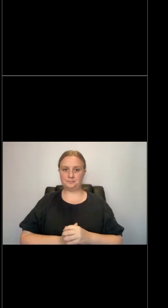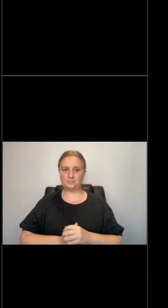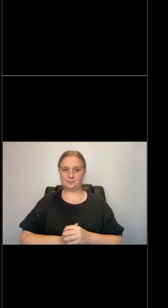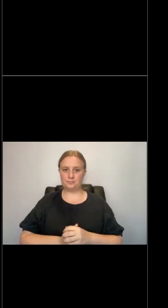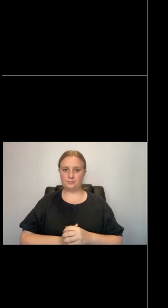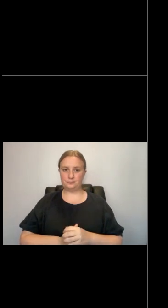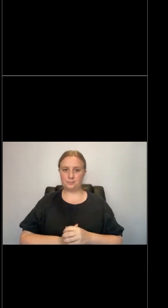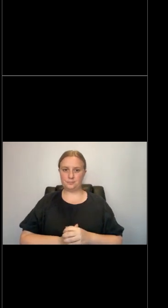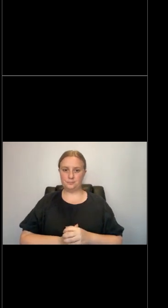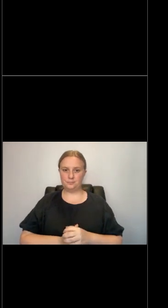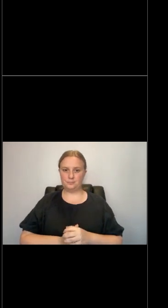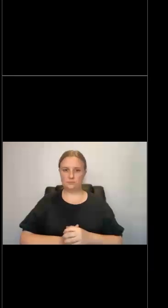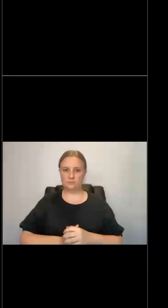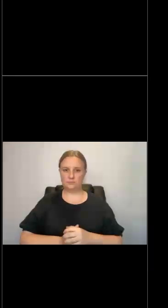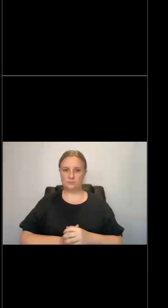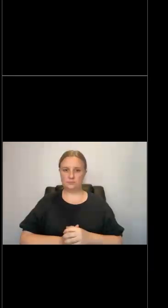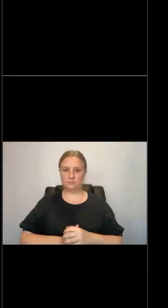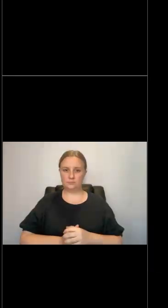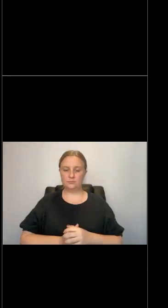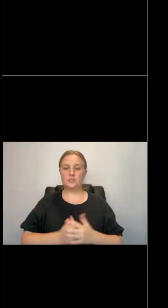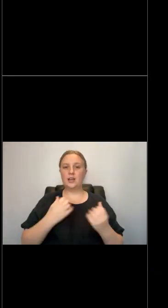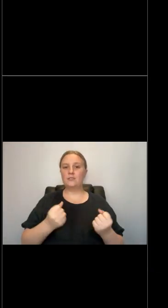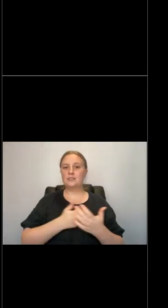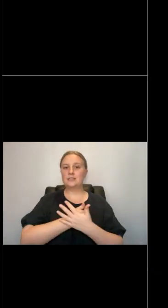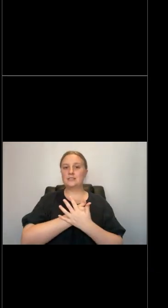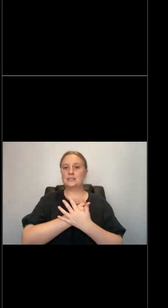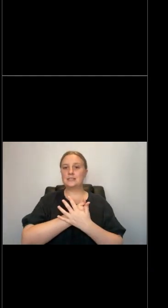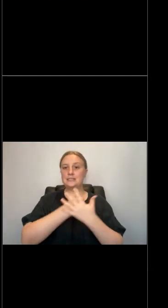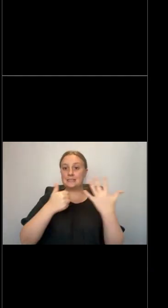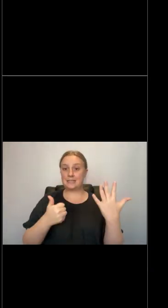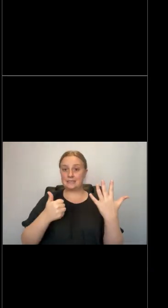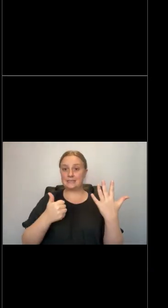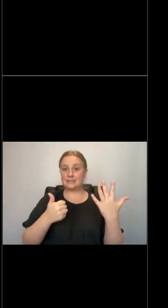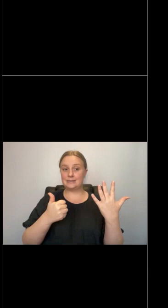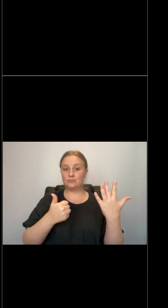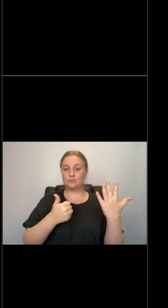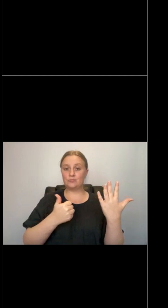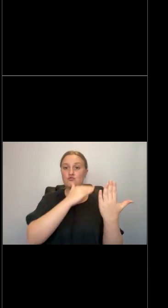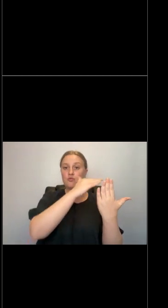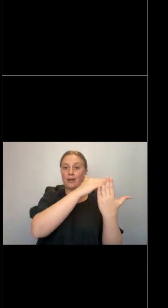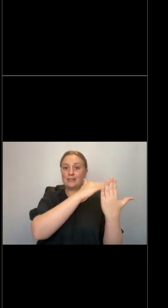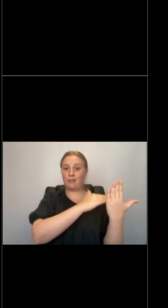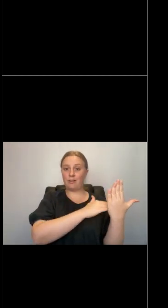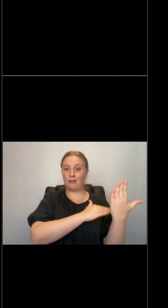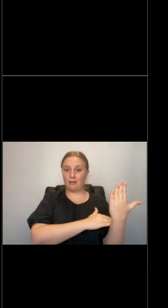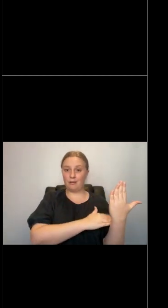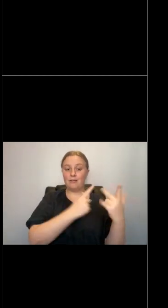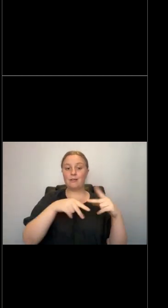there are six criteria. If somebody fails to meet